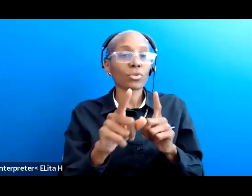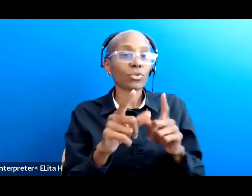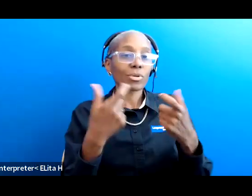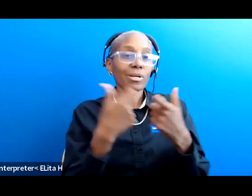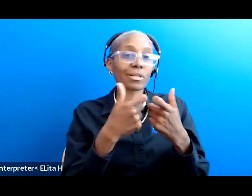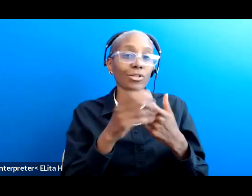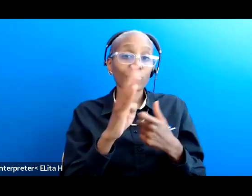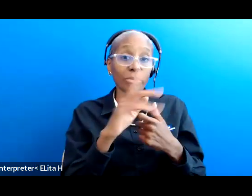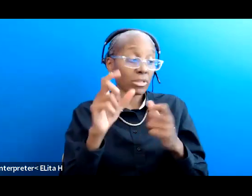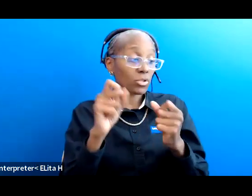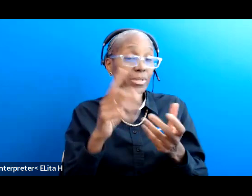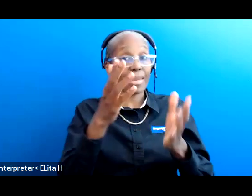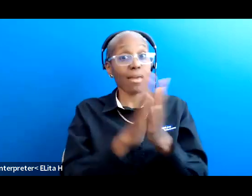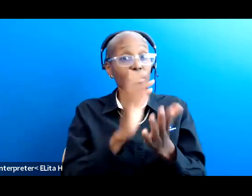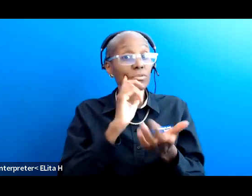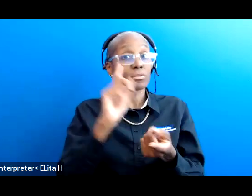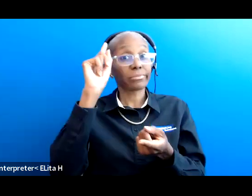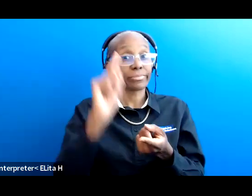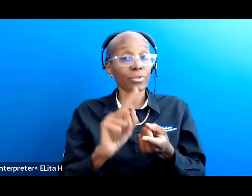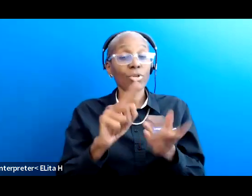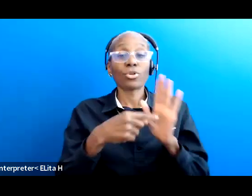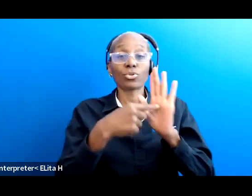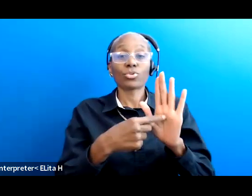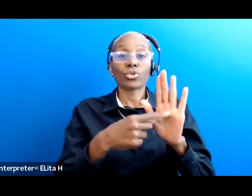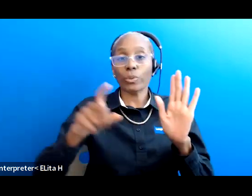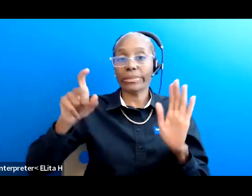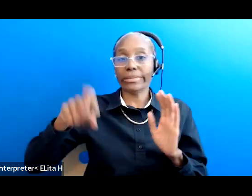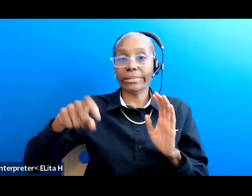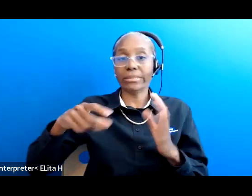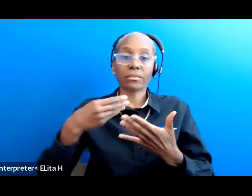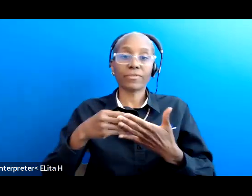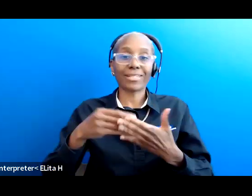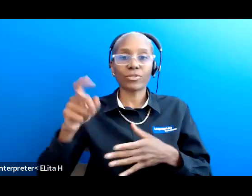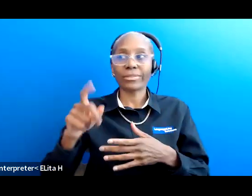bill if you can show financial need that you need that service.